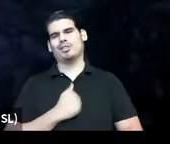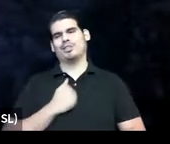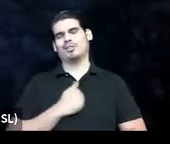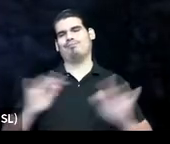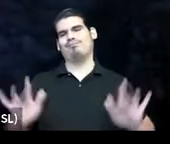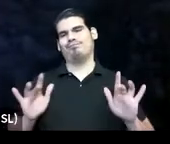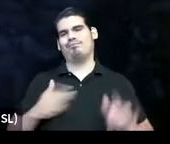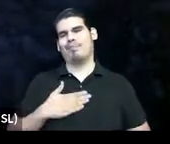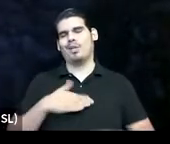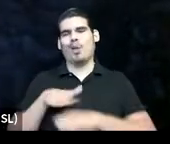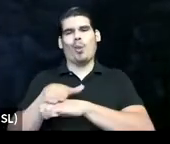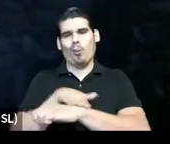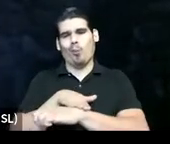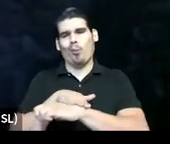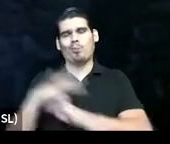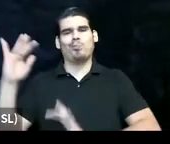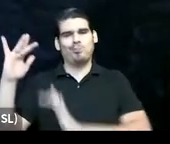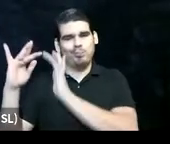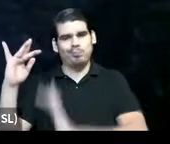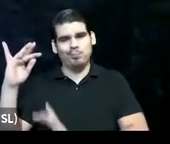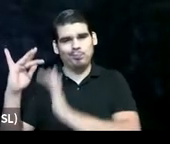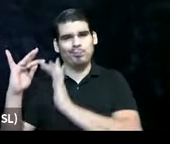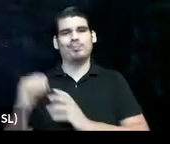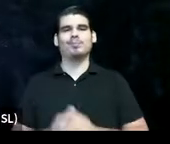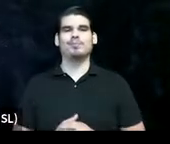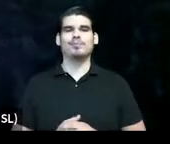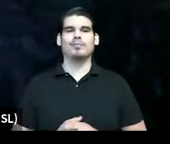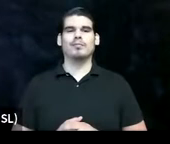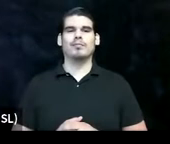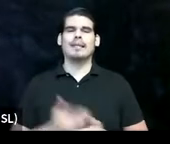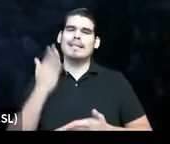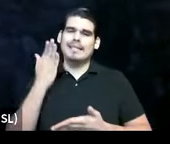And the details as well. But one particular thing I think is really helpful, especially if